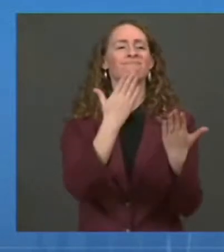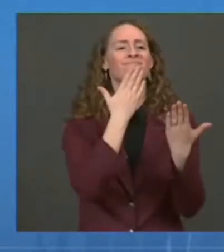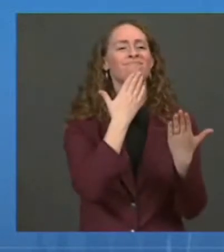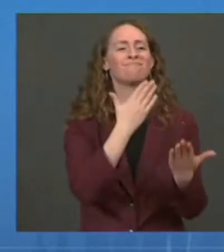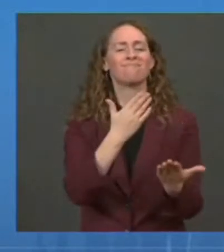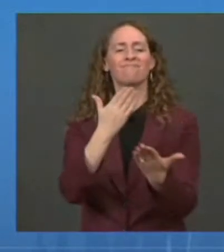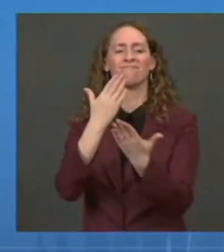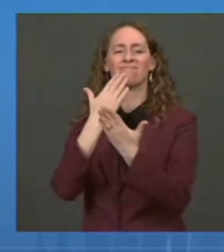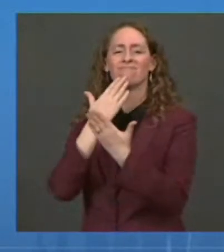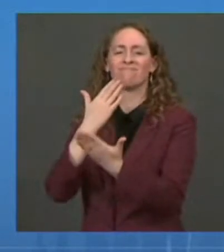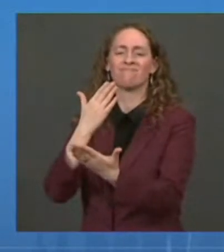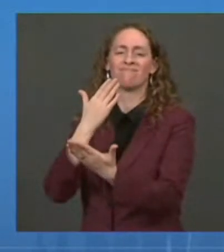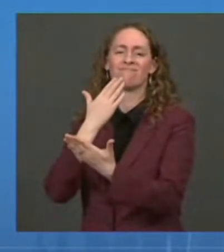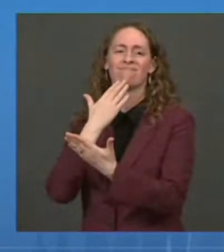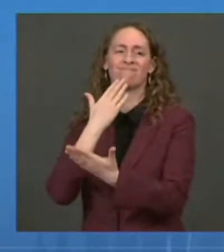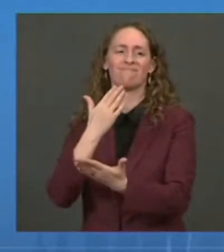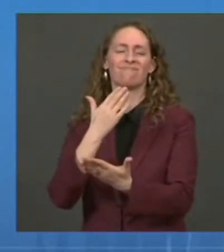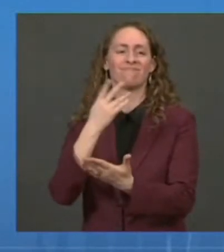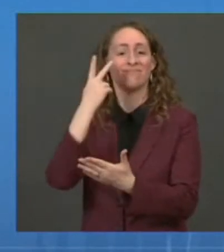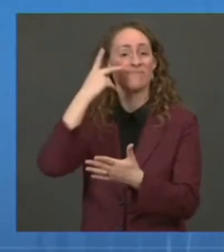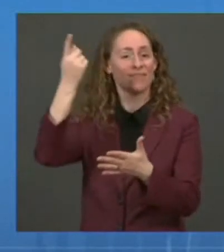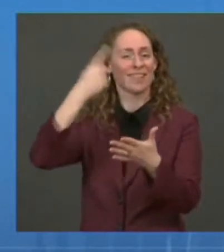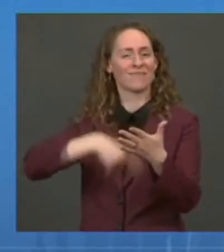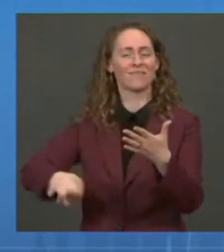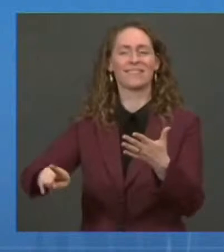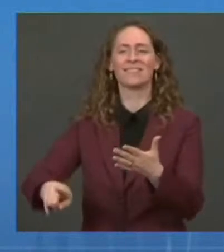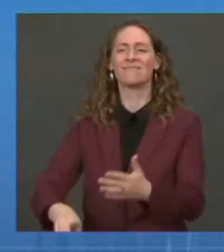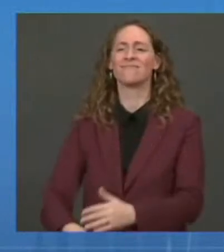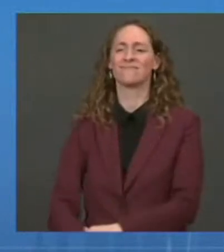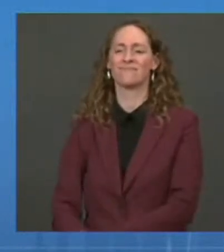DIRECTLY IMPACT THE DURATION OF THE TRAVEL RESTRICTIONS. THANK YOU EVERYBODY FOR TODAY'S